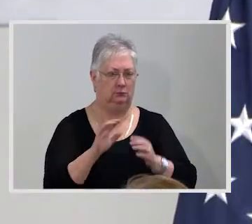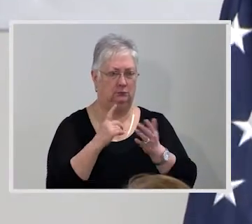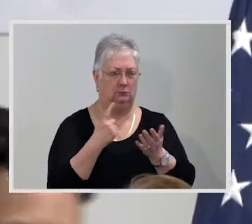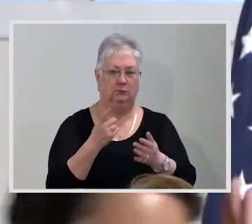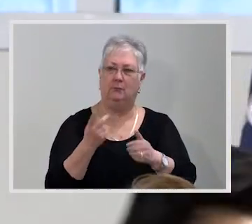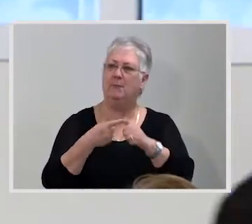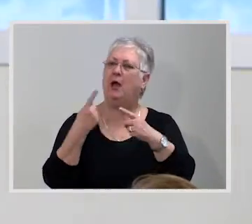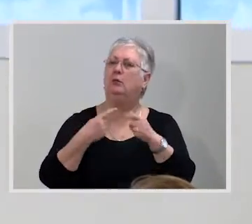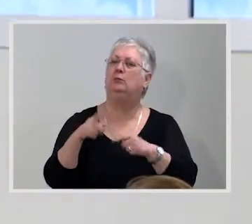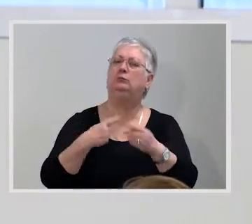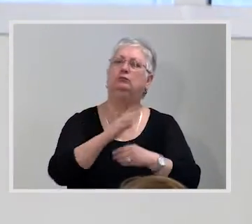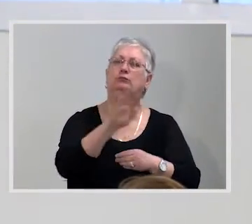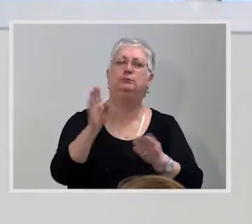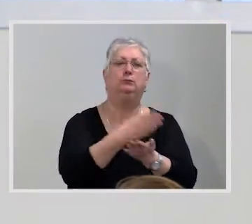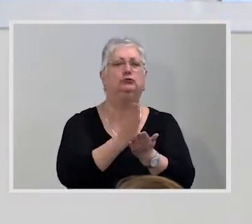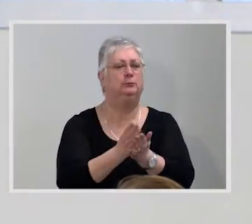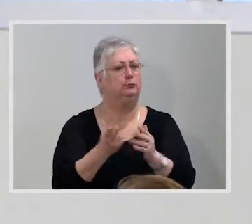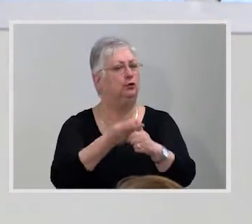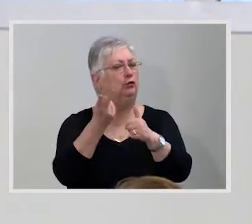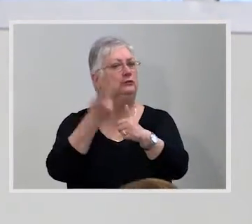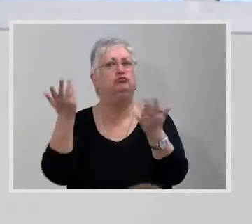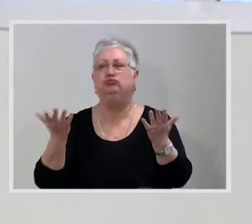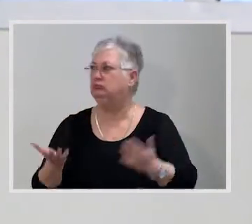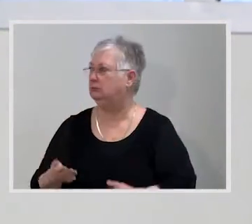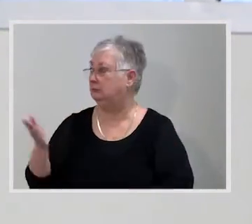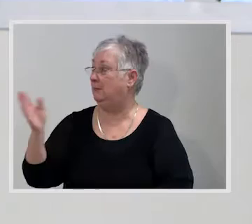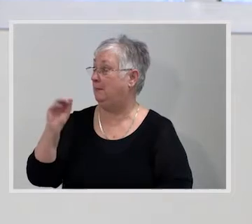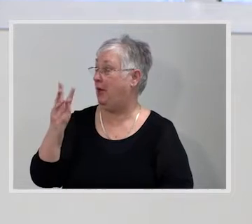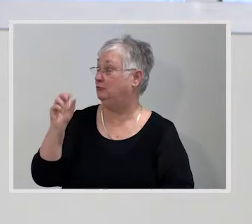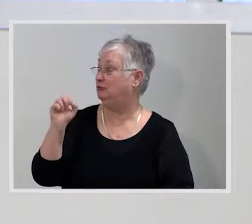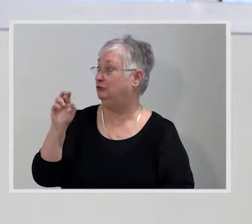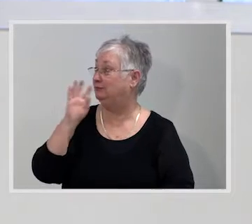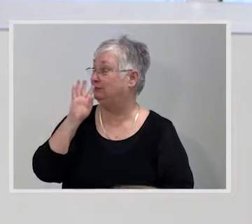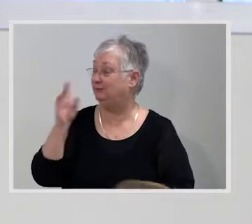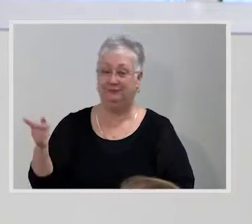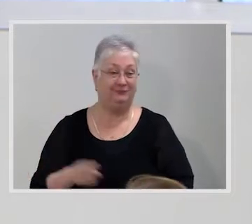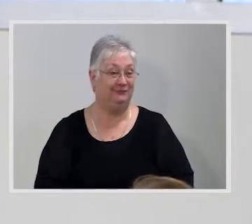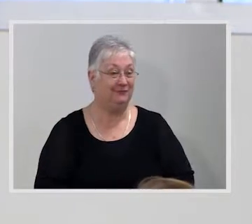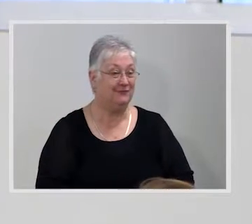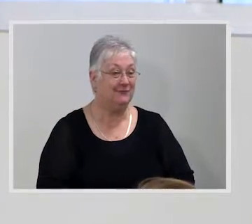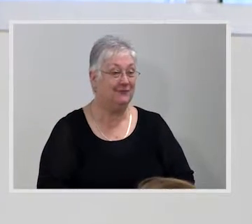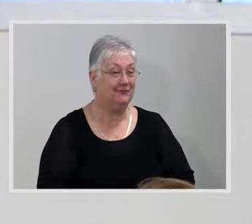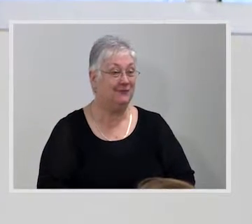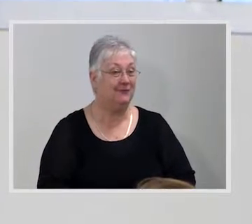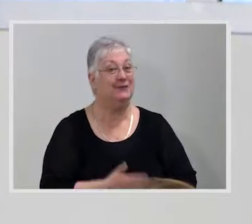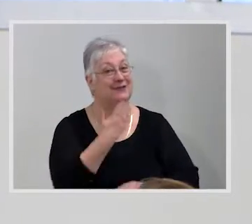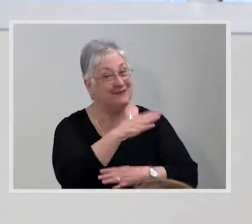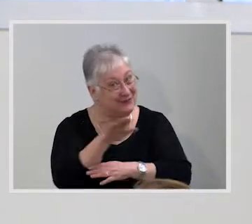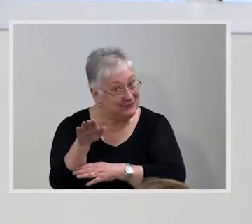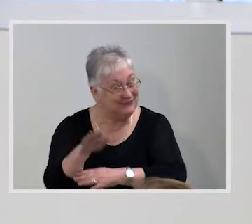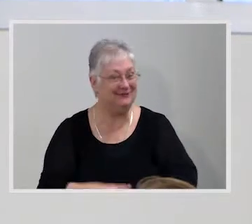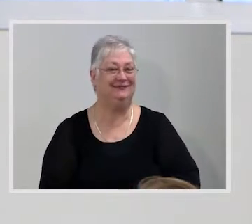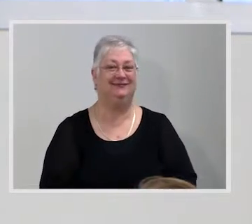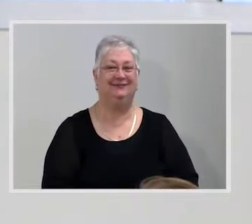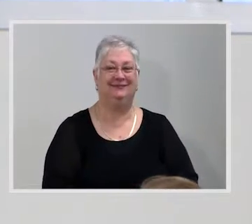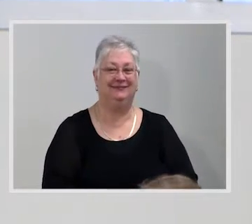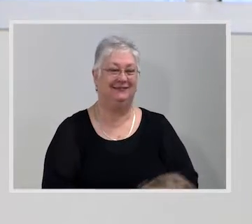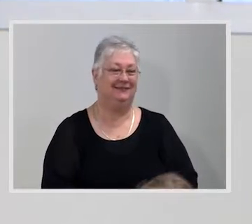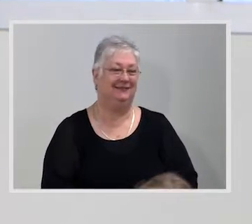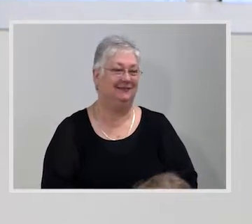THANK YOU. THANK YOU, GUYS. WELL, GOOD AFTERNOON, EVERYBODY. I AM VERY IMPRESSED WITH YOU